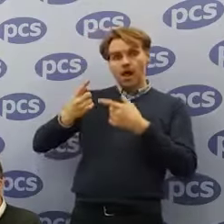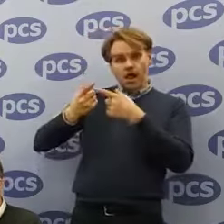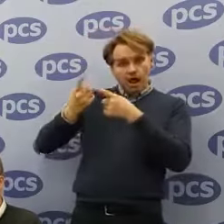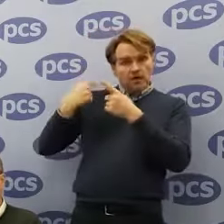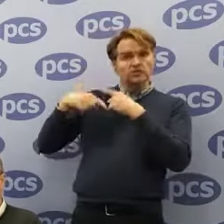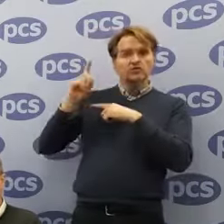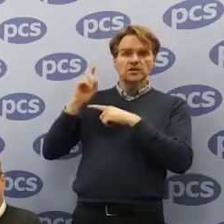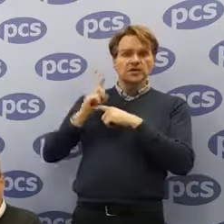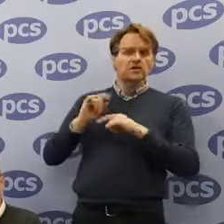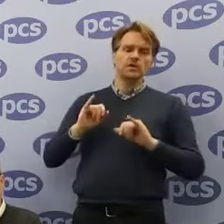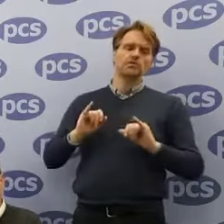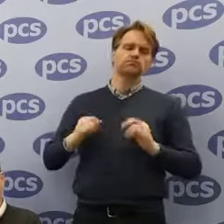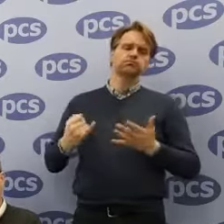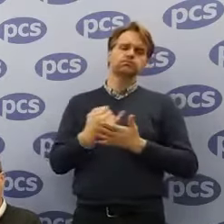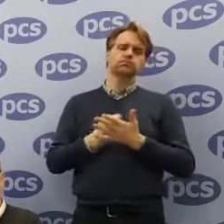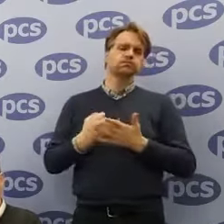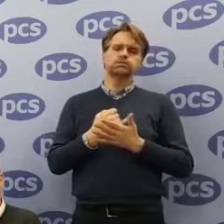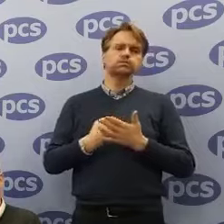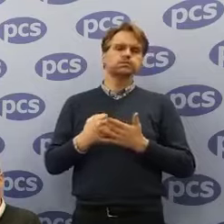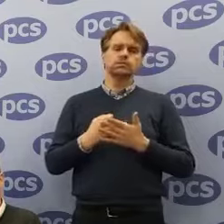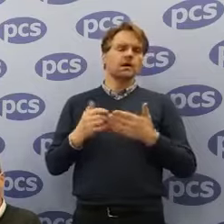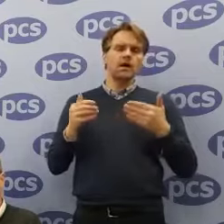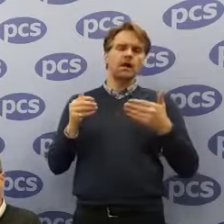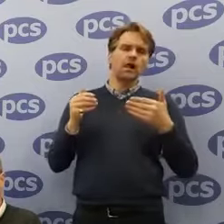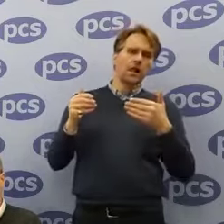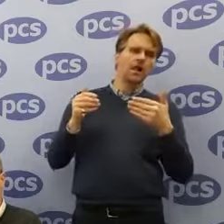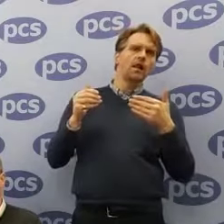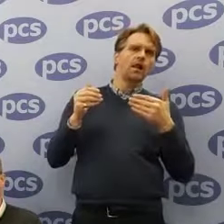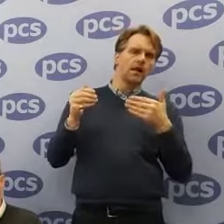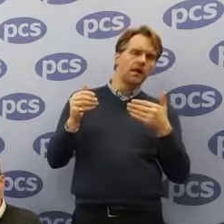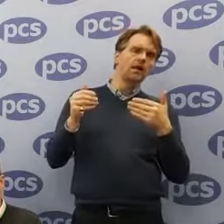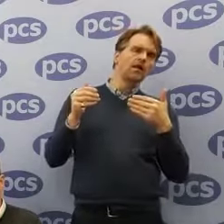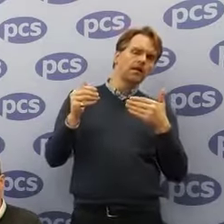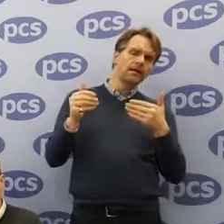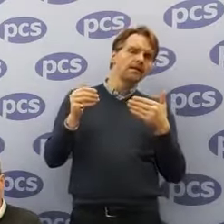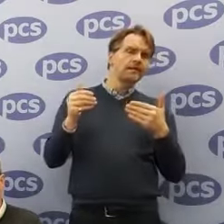we'd already fallen way behind and we think we need a substantial rise to